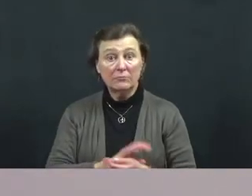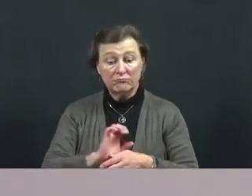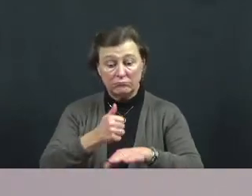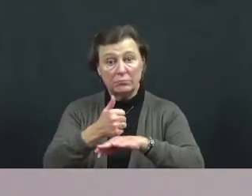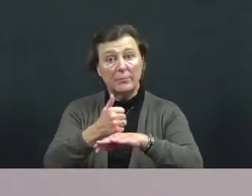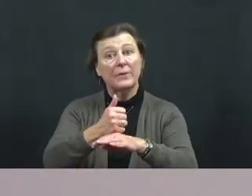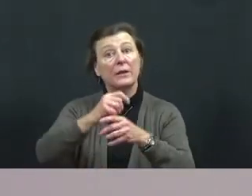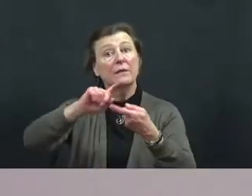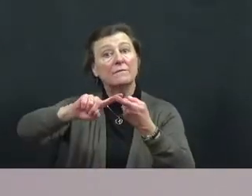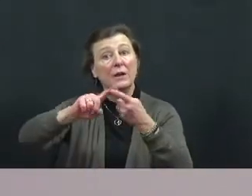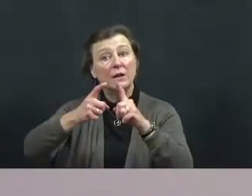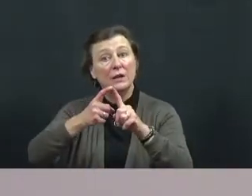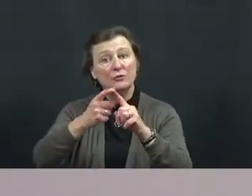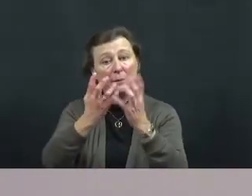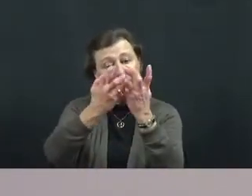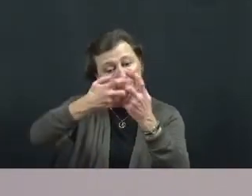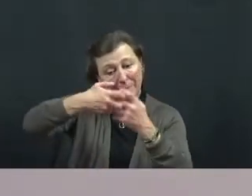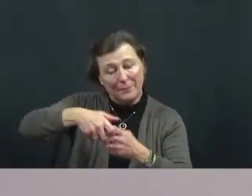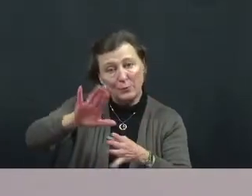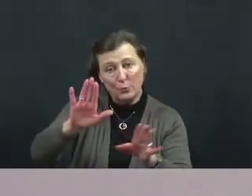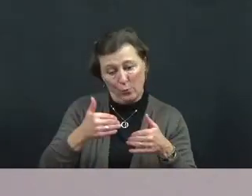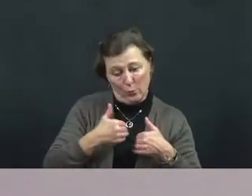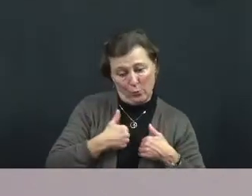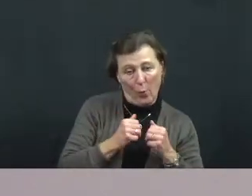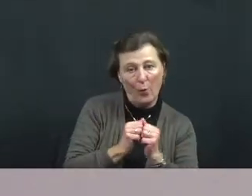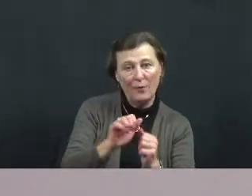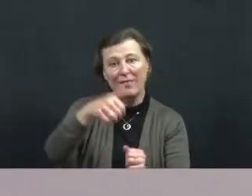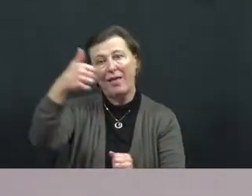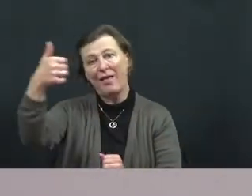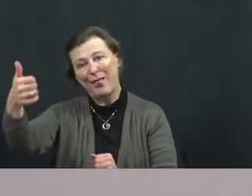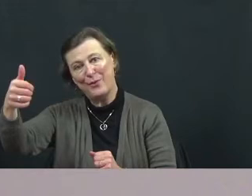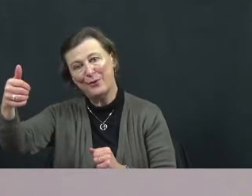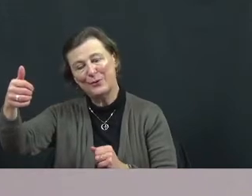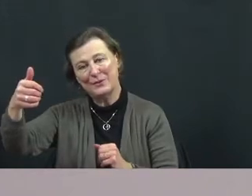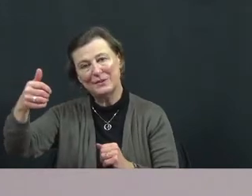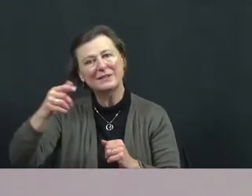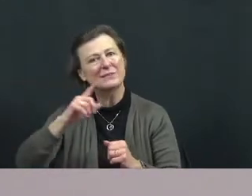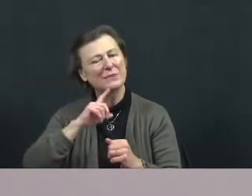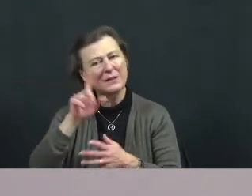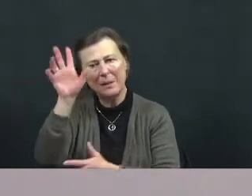Knitting your soul together with others is, it's one of those wonderful mysteries of life for me.